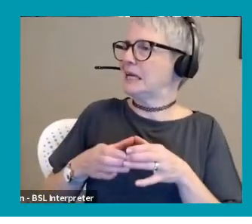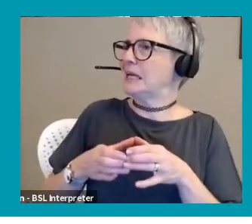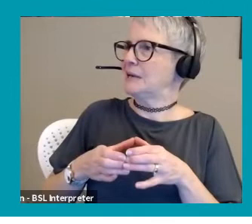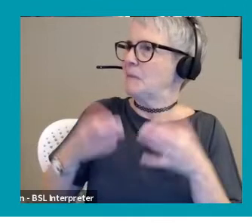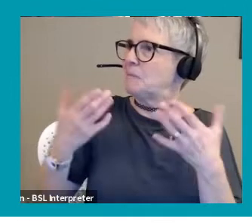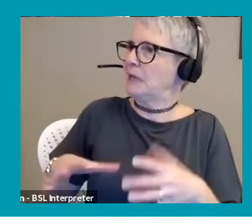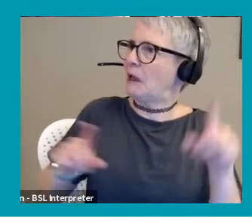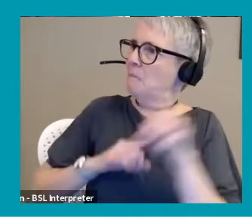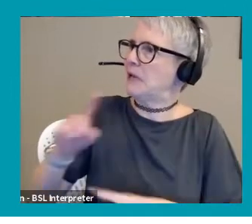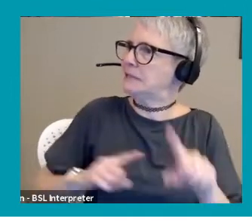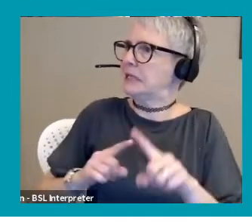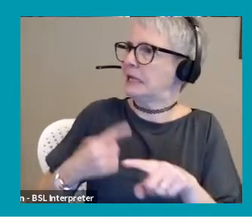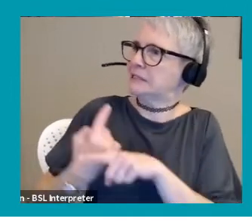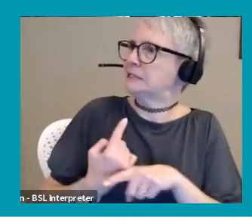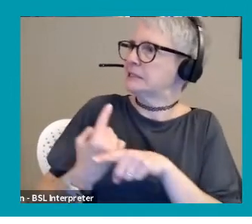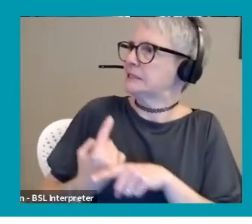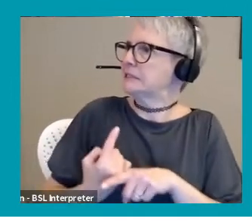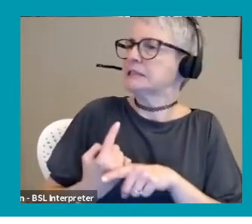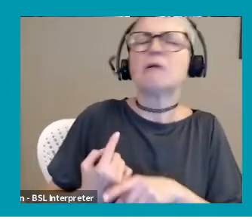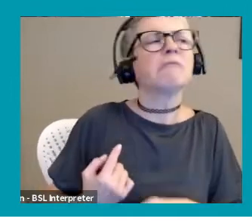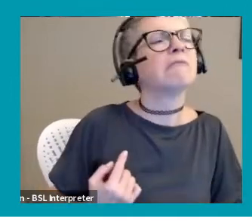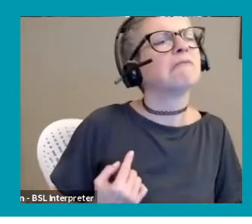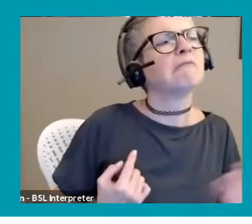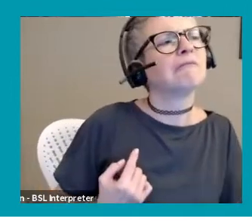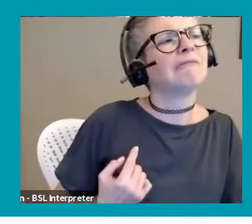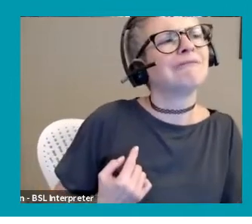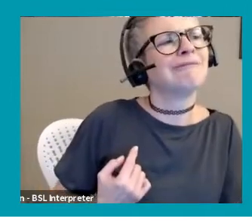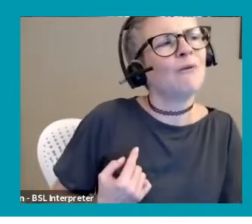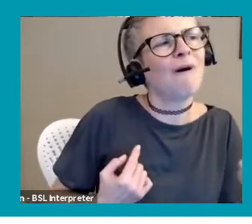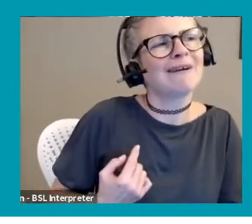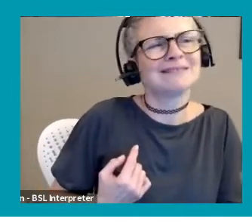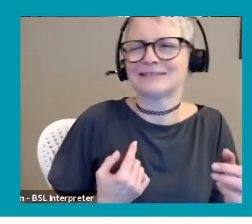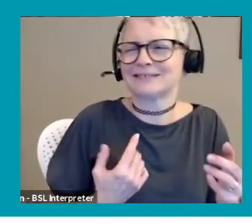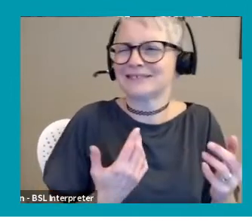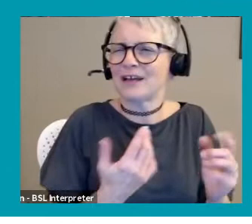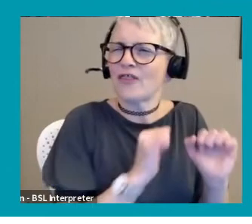new initiative. What do they say about it and what do thing advertise themselves as being.